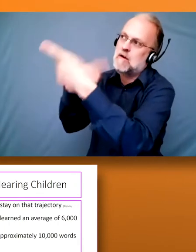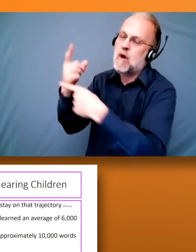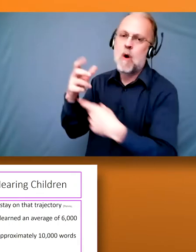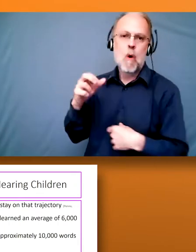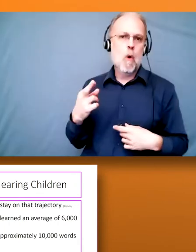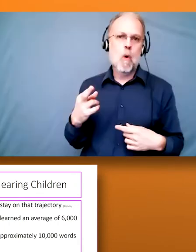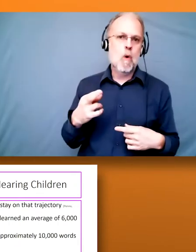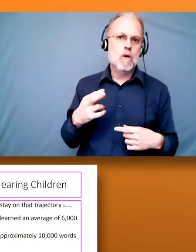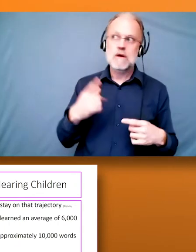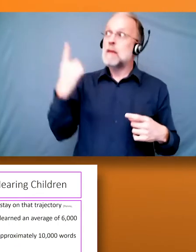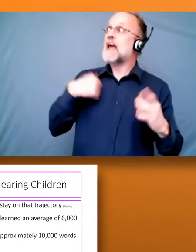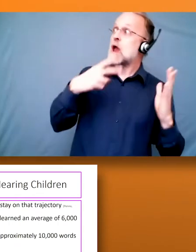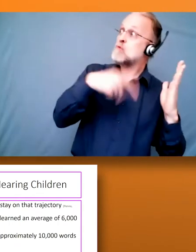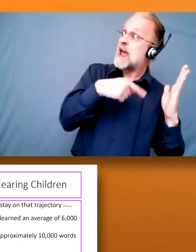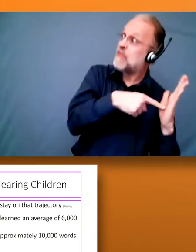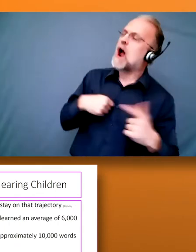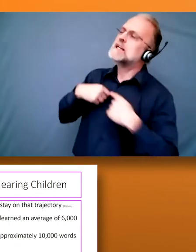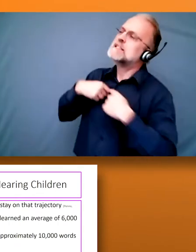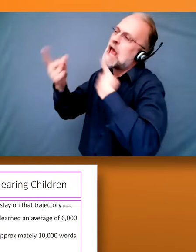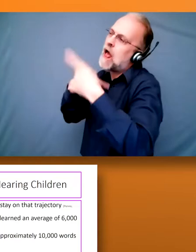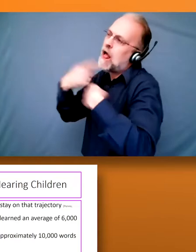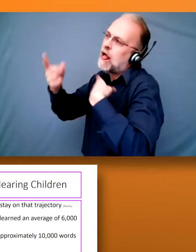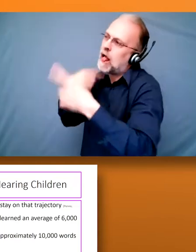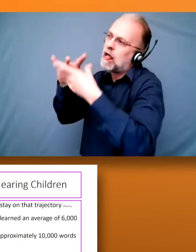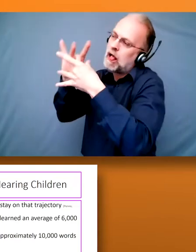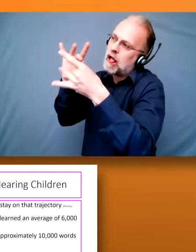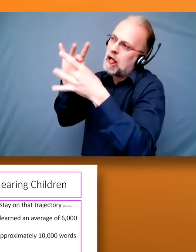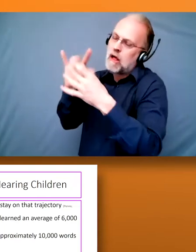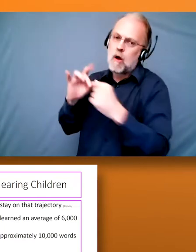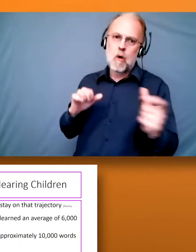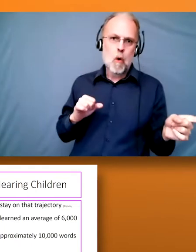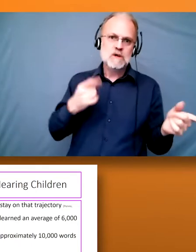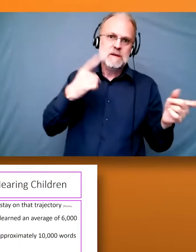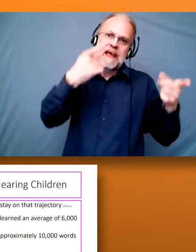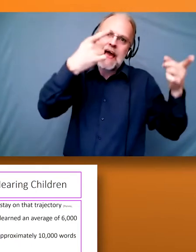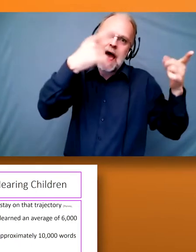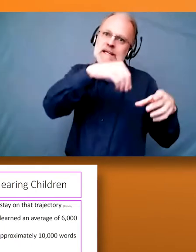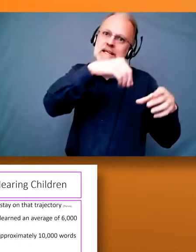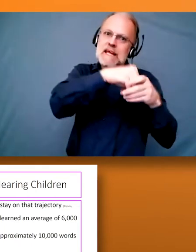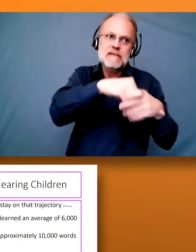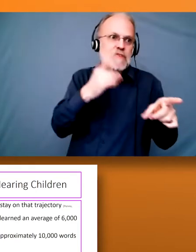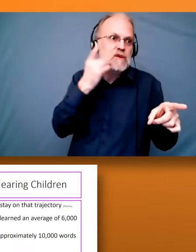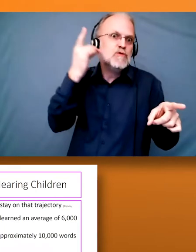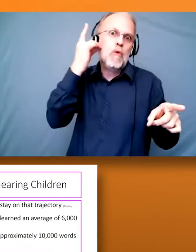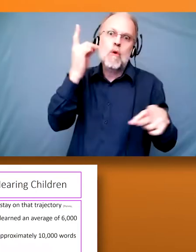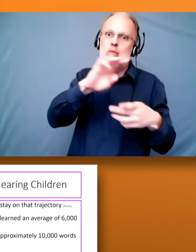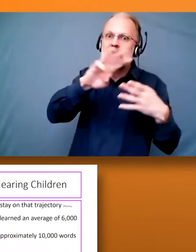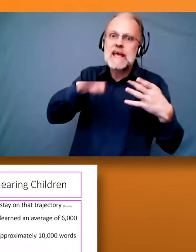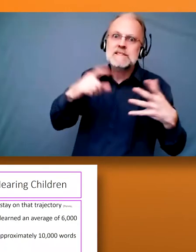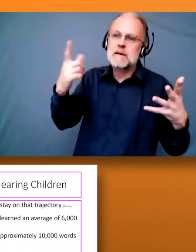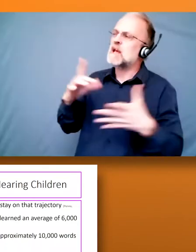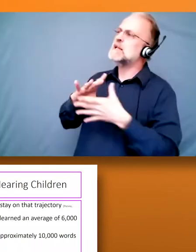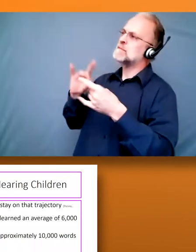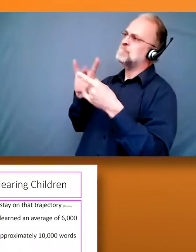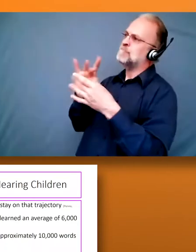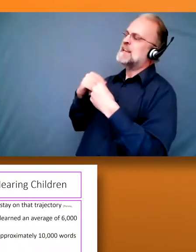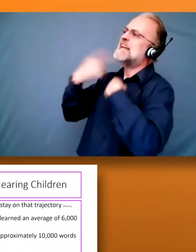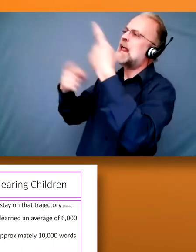or your child might tell you about something they've read or a student in your class might tell you about something that happened in the dorm over the weekend.